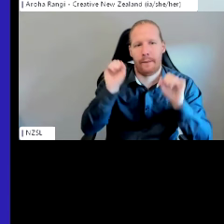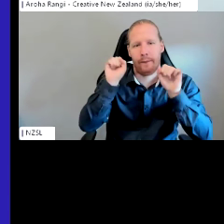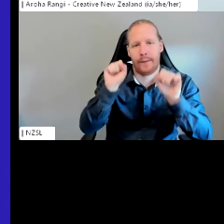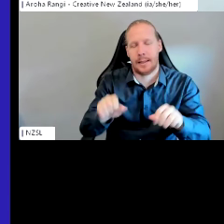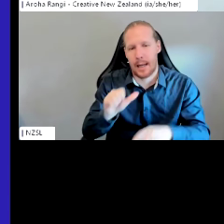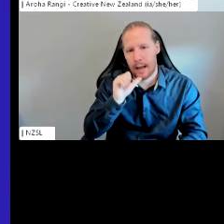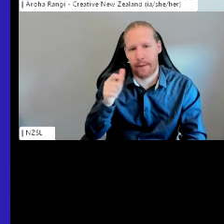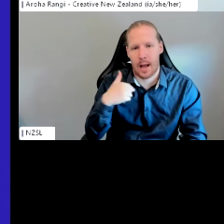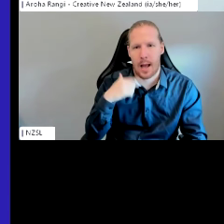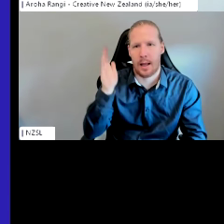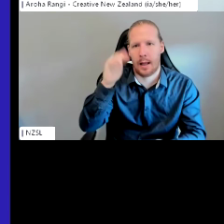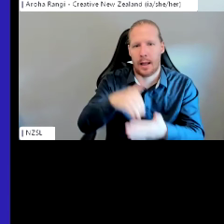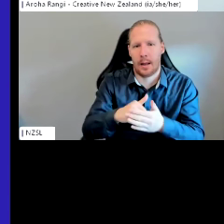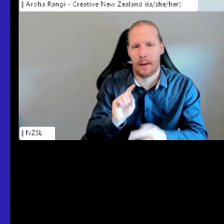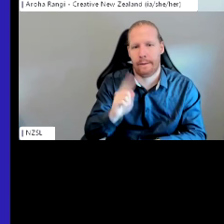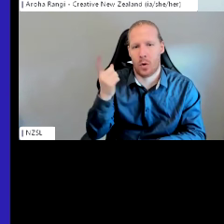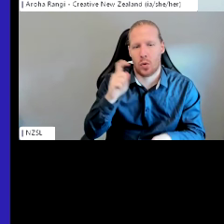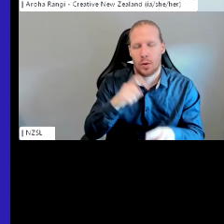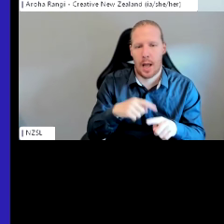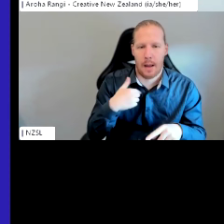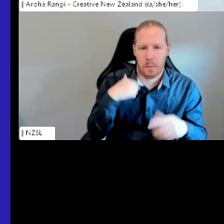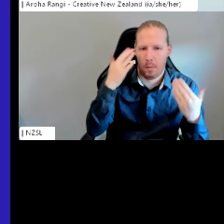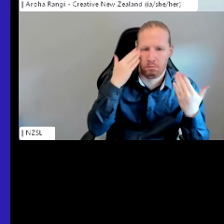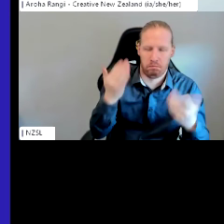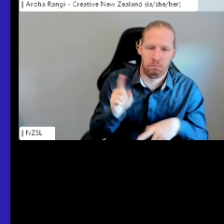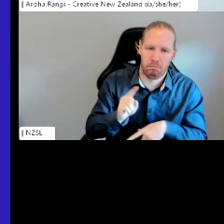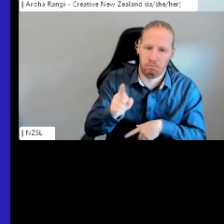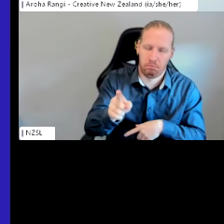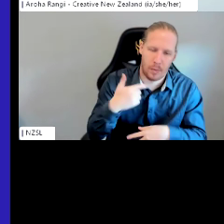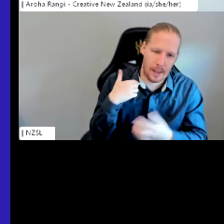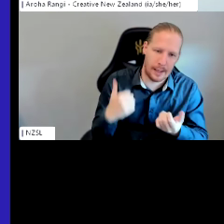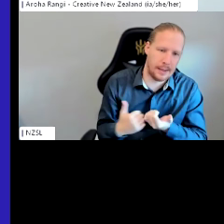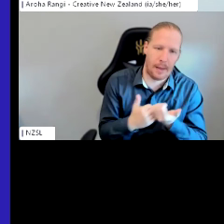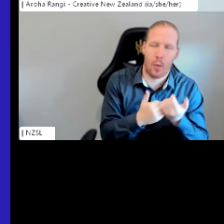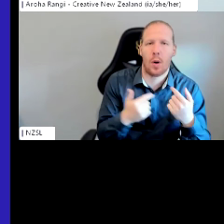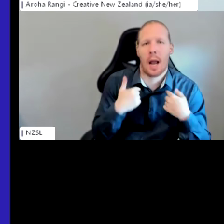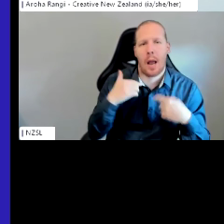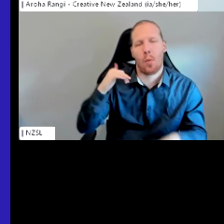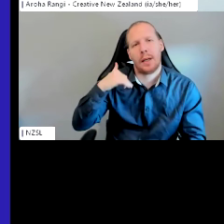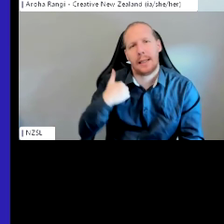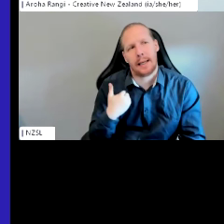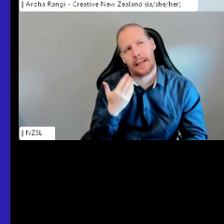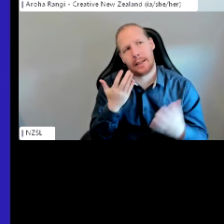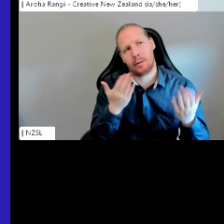what it is and what what support or information would I need and what what what kind of services